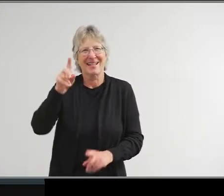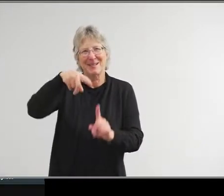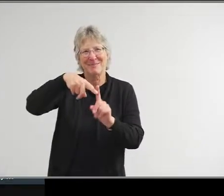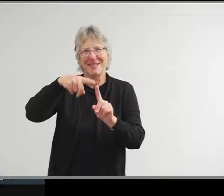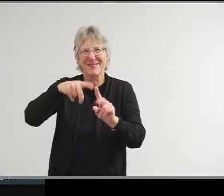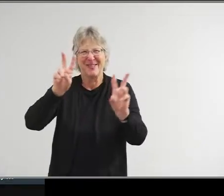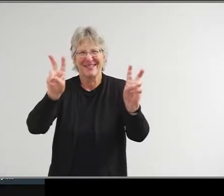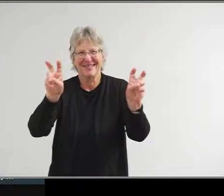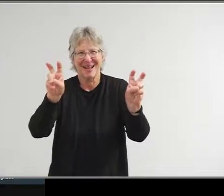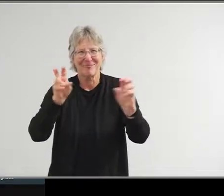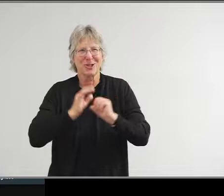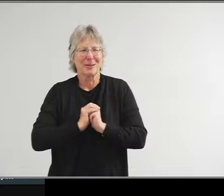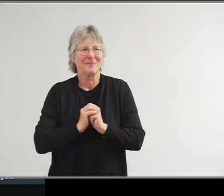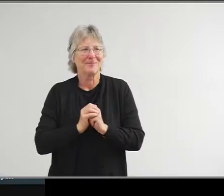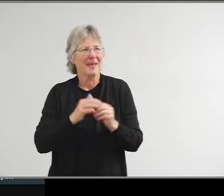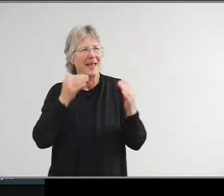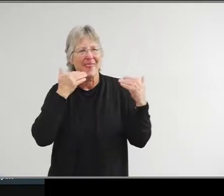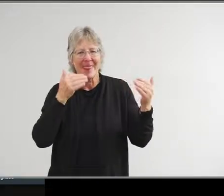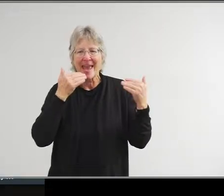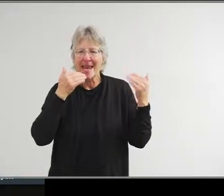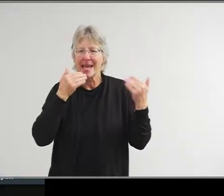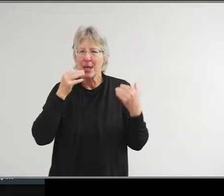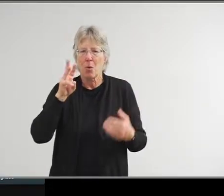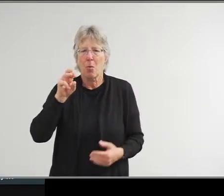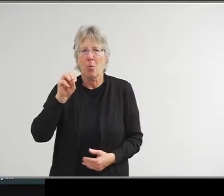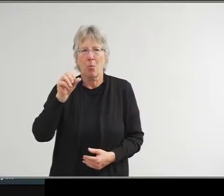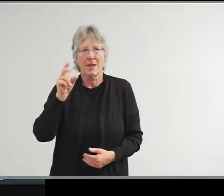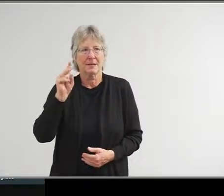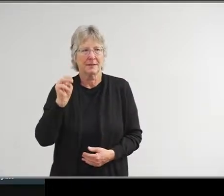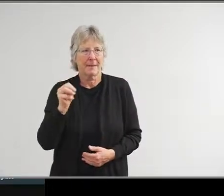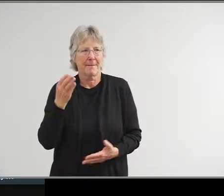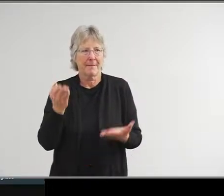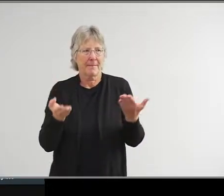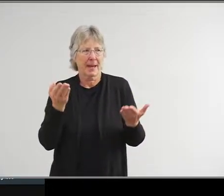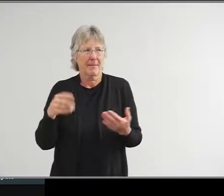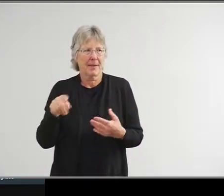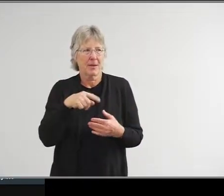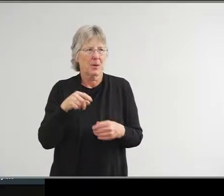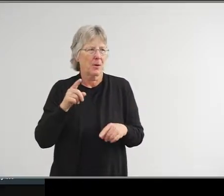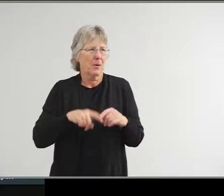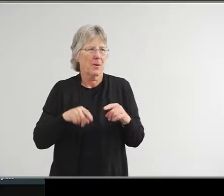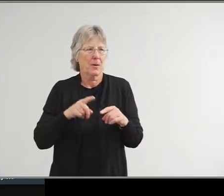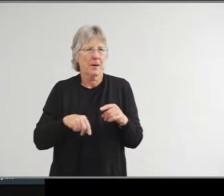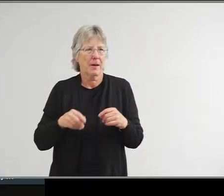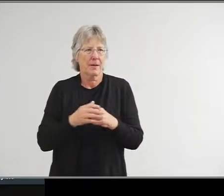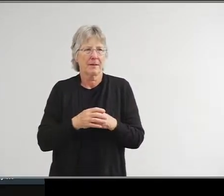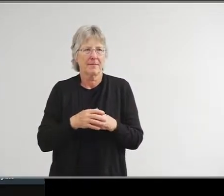Well, thank you, Wisdom. We understand you might not be able to share the whole evening with us,